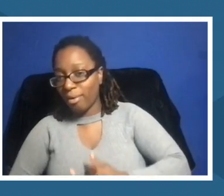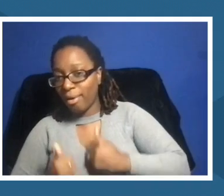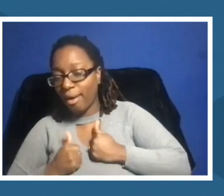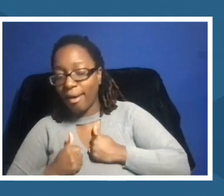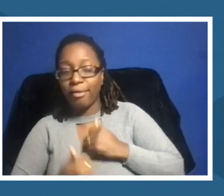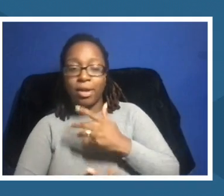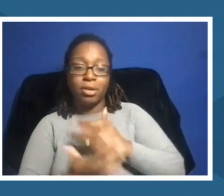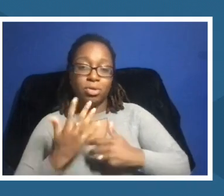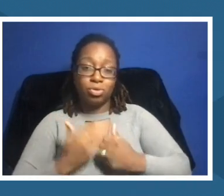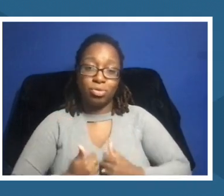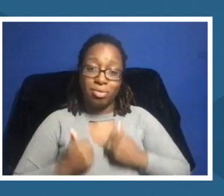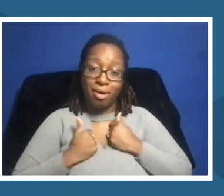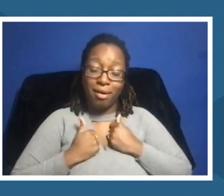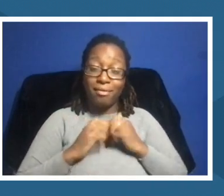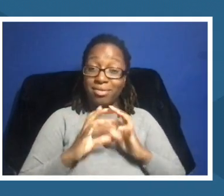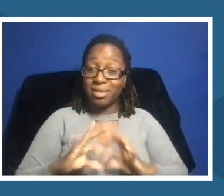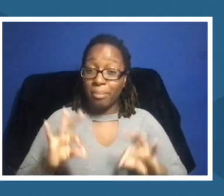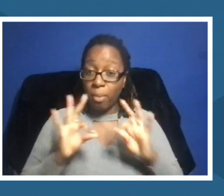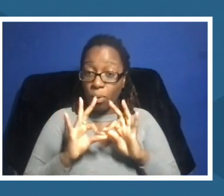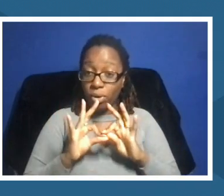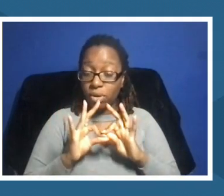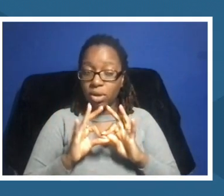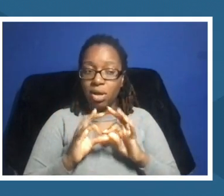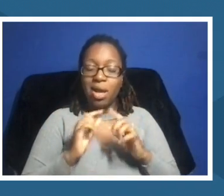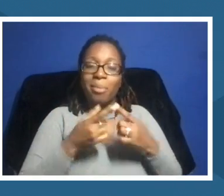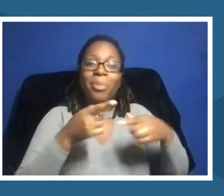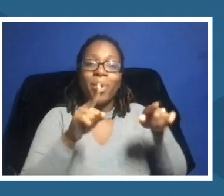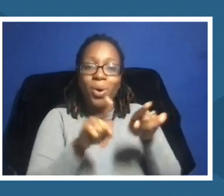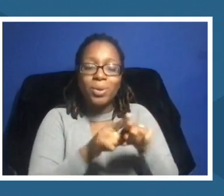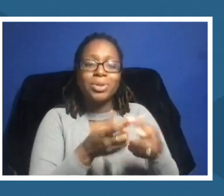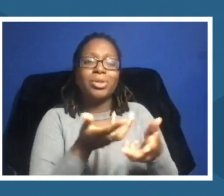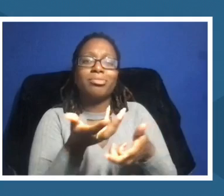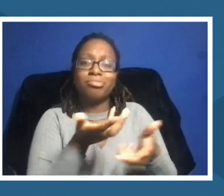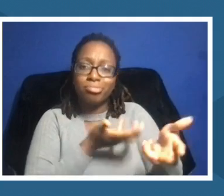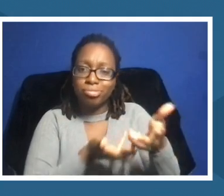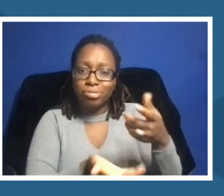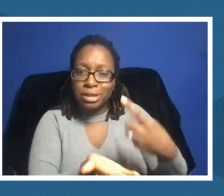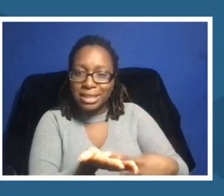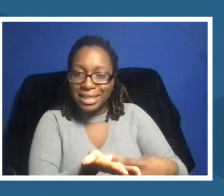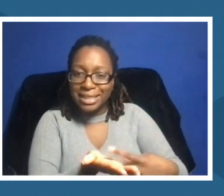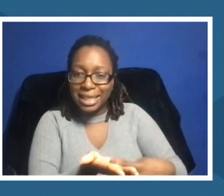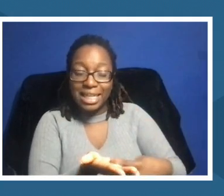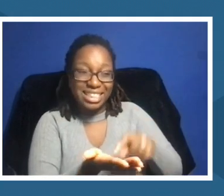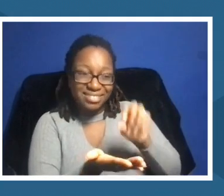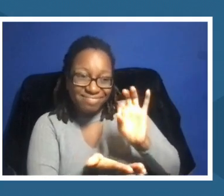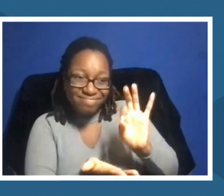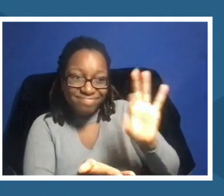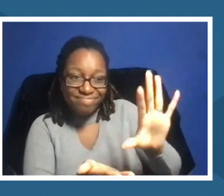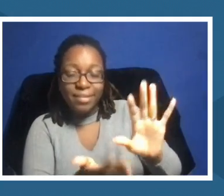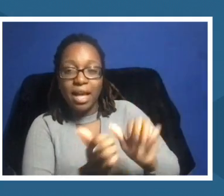dialogue talking about the intentions the impacts that these stereotypes have